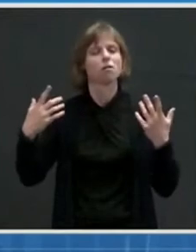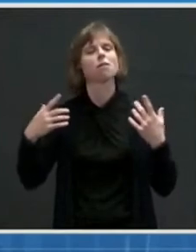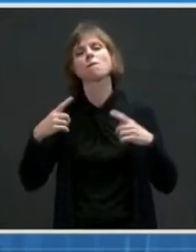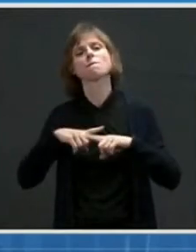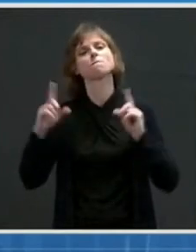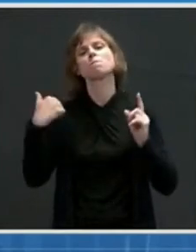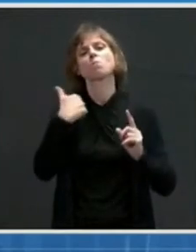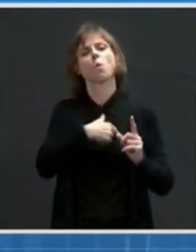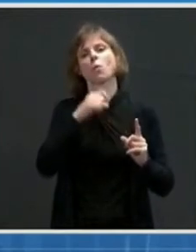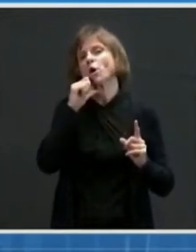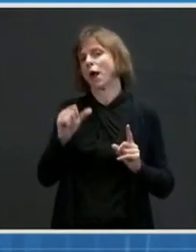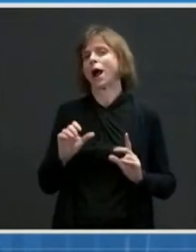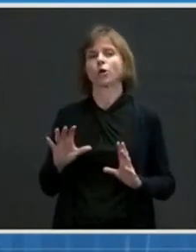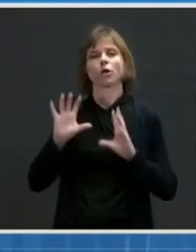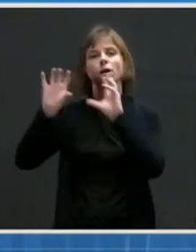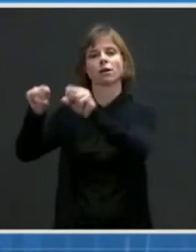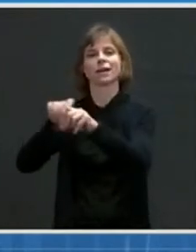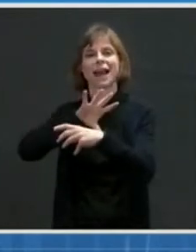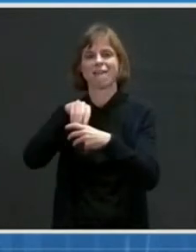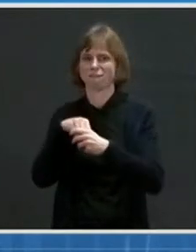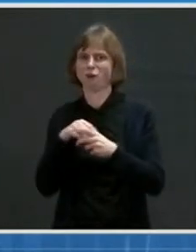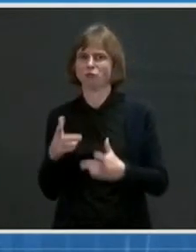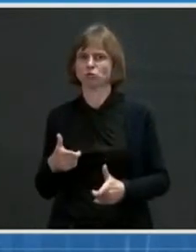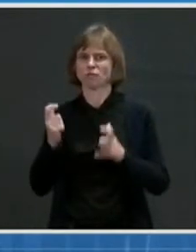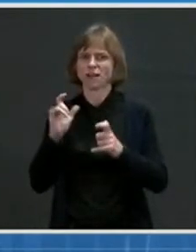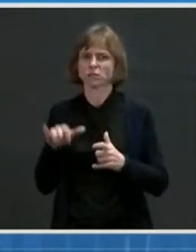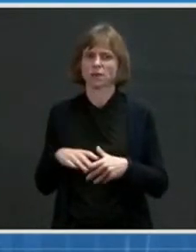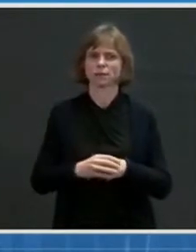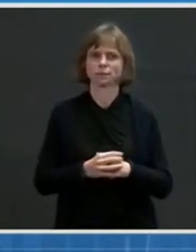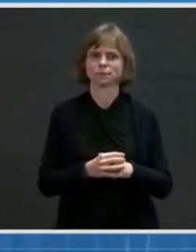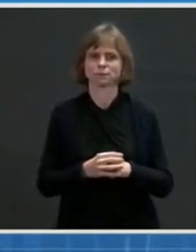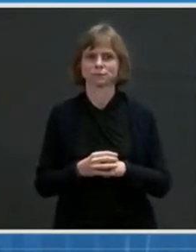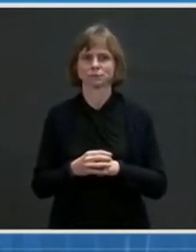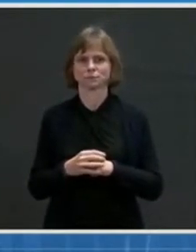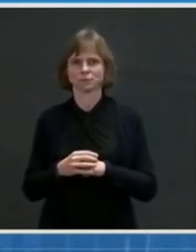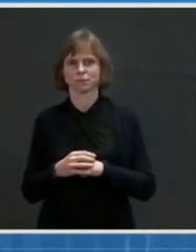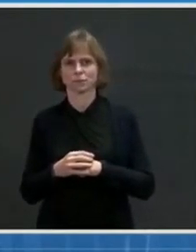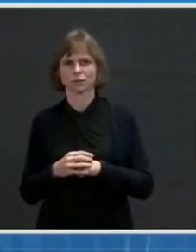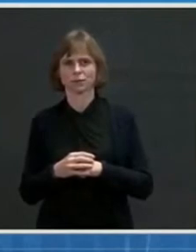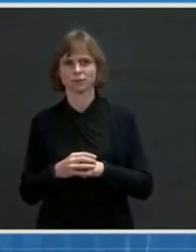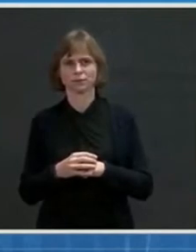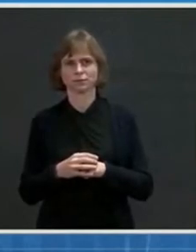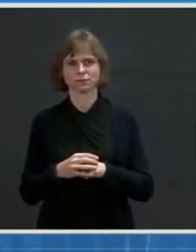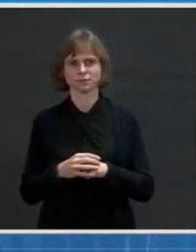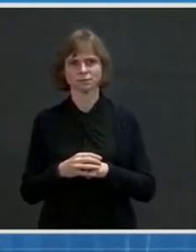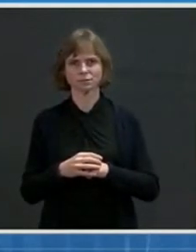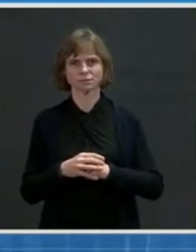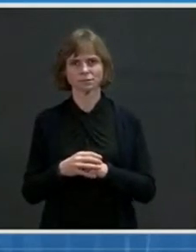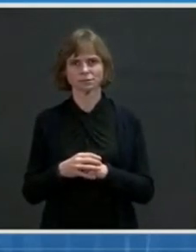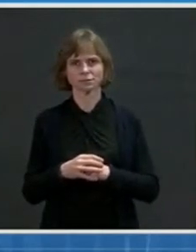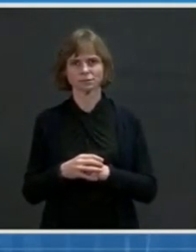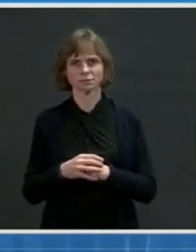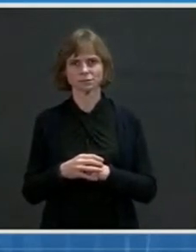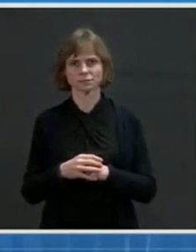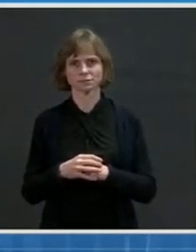DISCOURSE. IT'S NOT ONE THAT WE ARE GOING